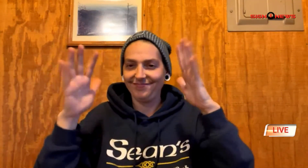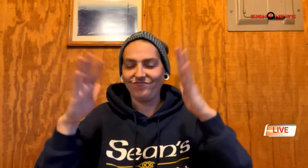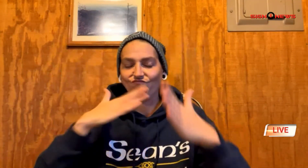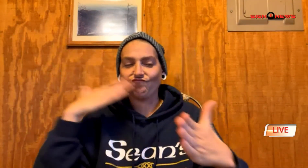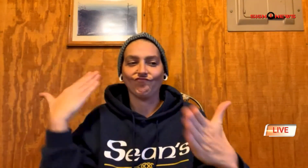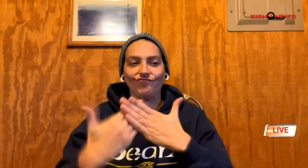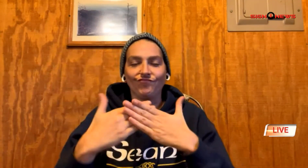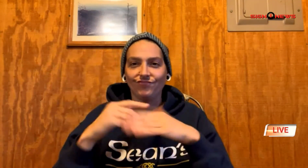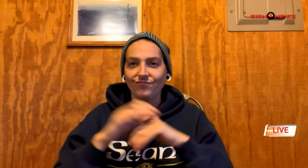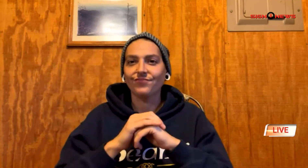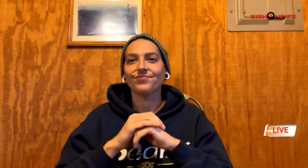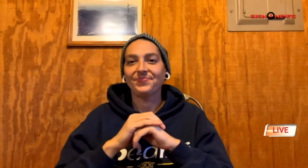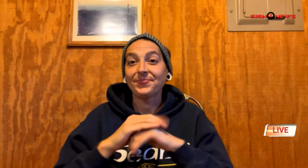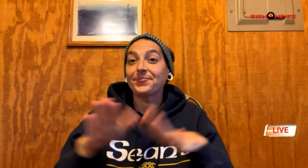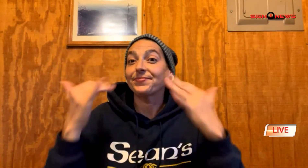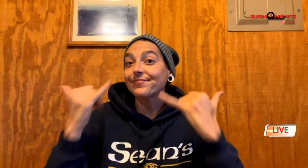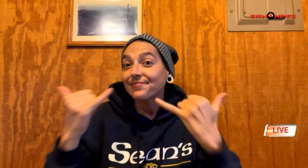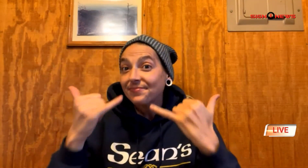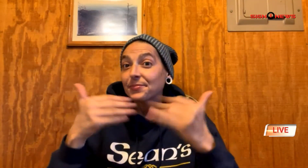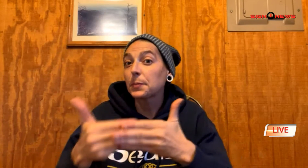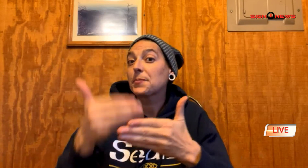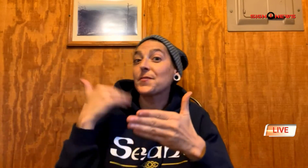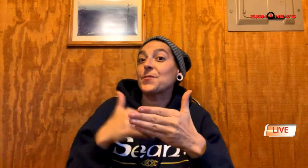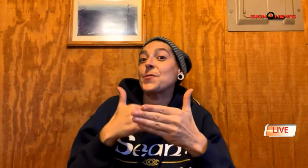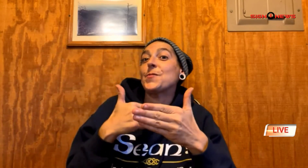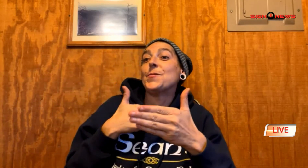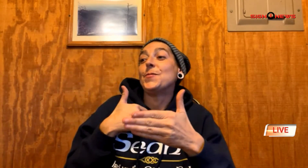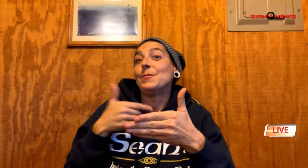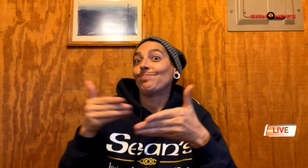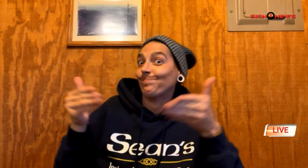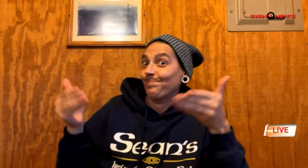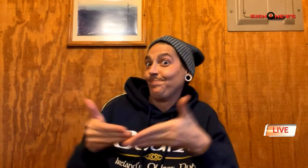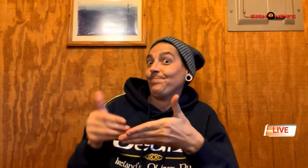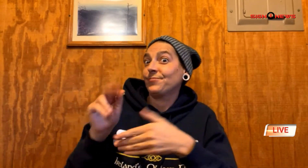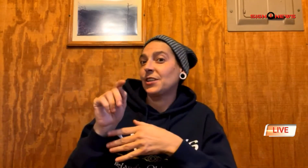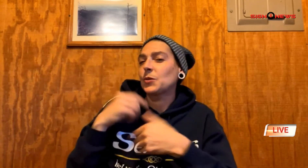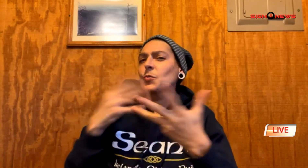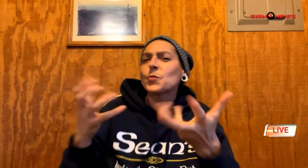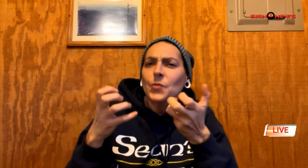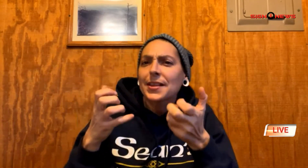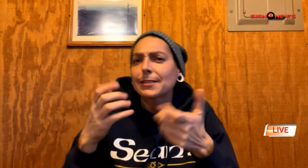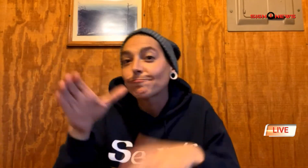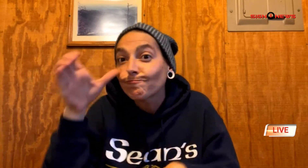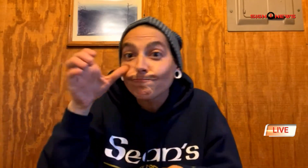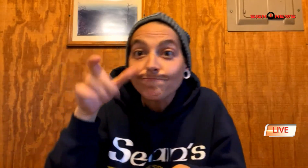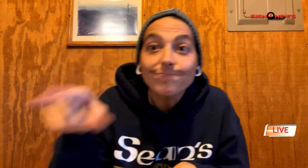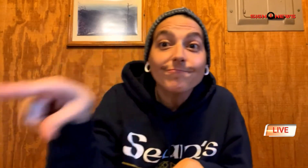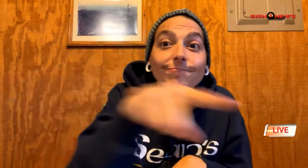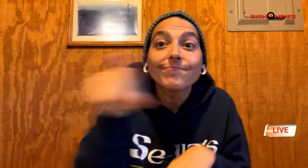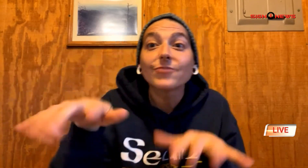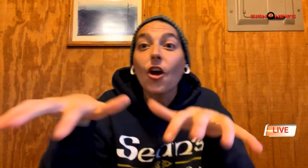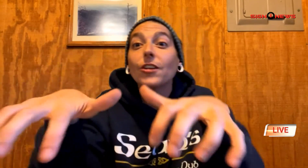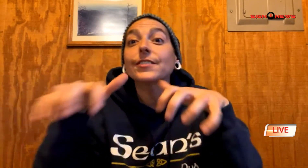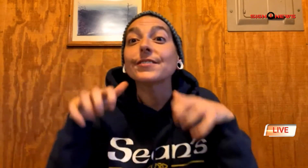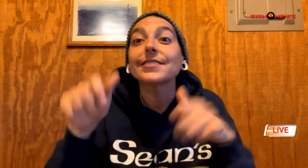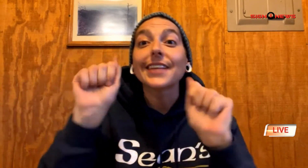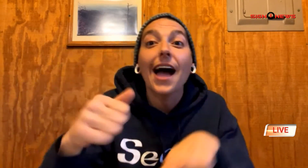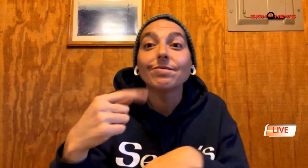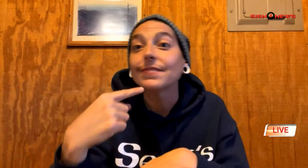that is so good and now before we introduce our guest we want to hear from the audience